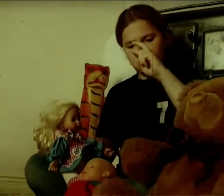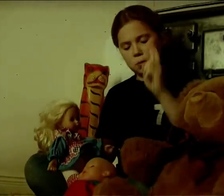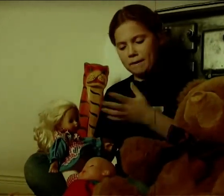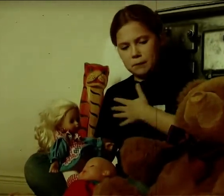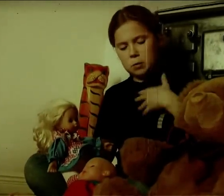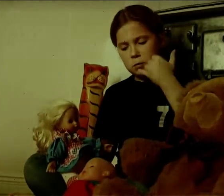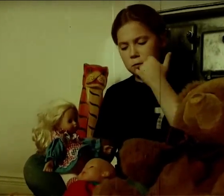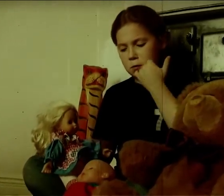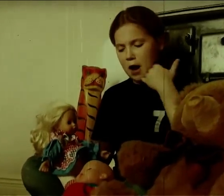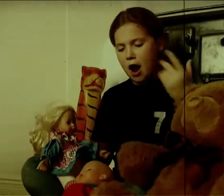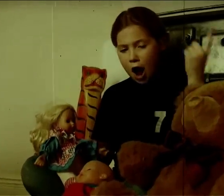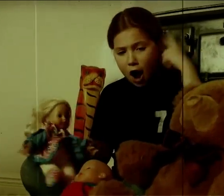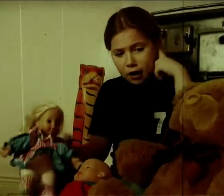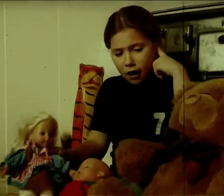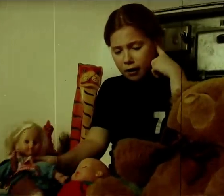It seems like our baby is... hearing!